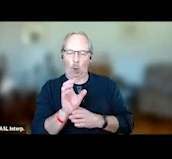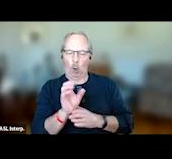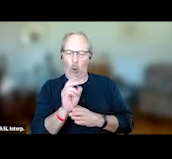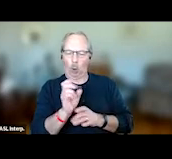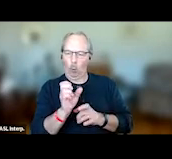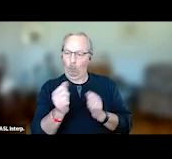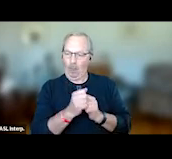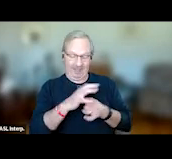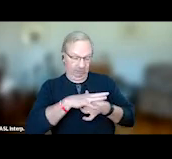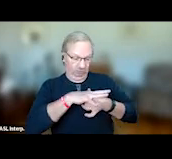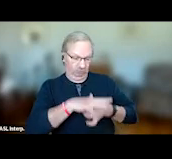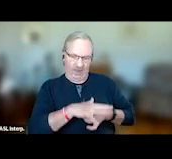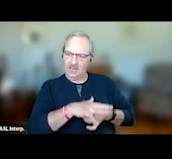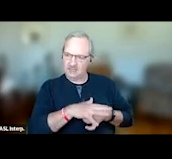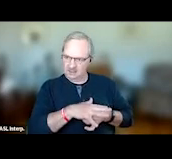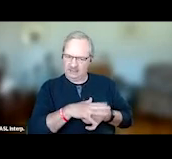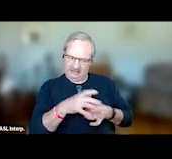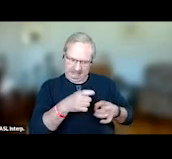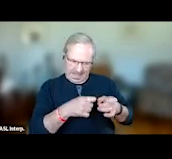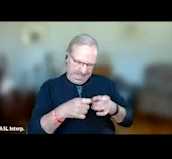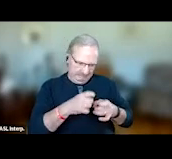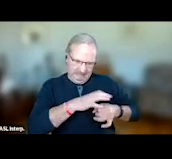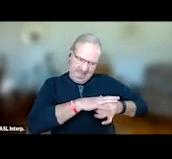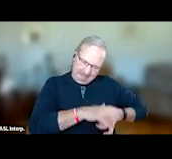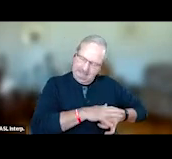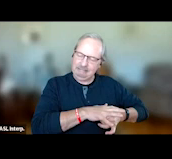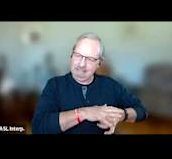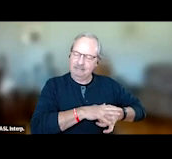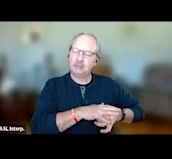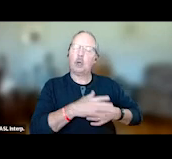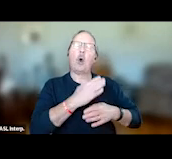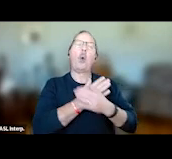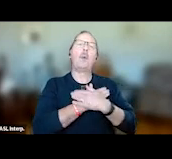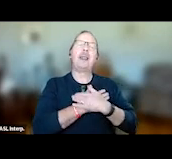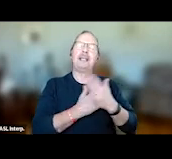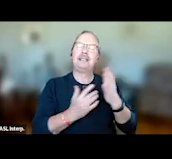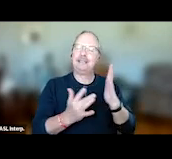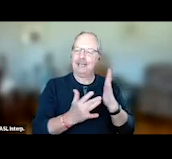with the psychotic symptom, right? So relaxation techniques are incredibly helpful.